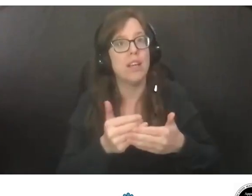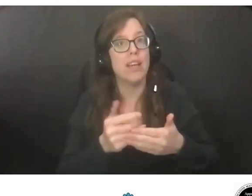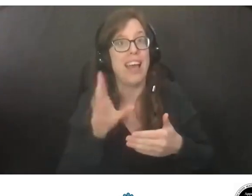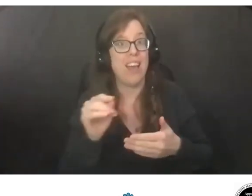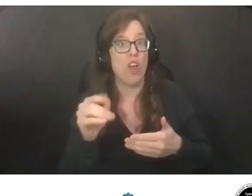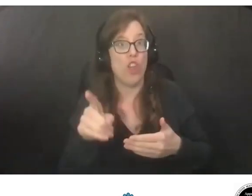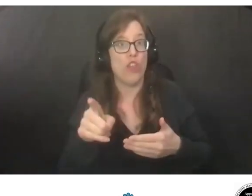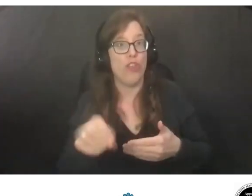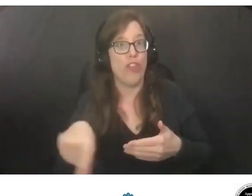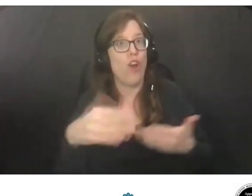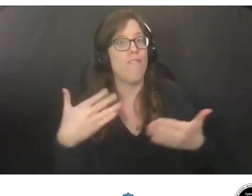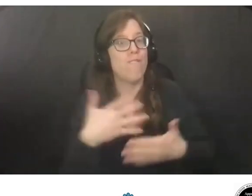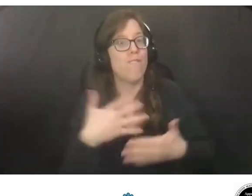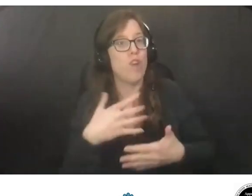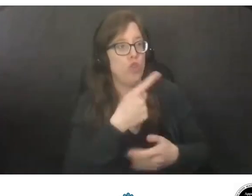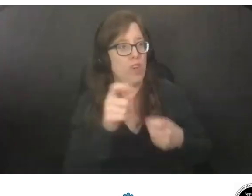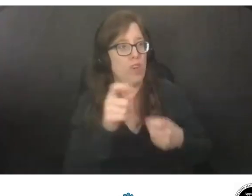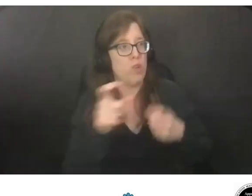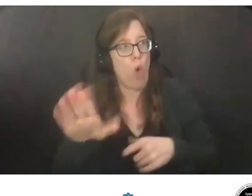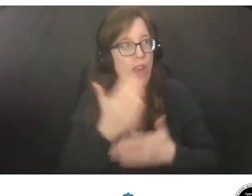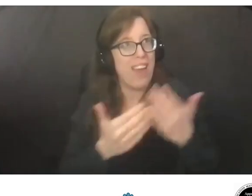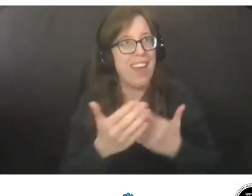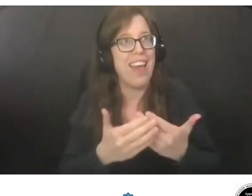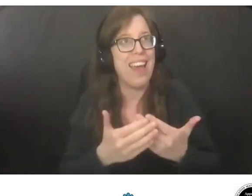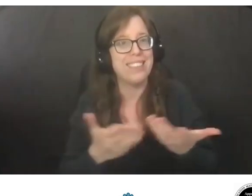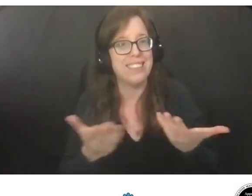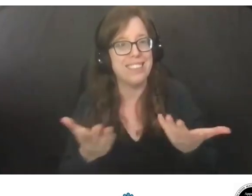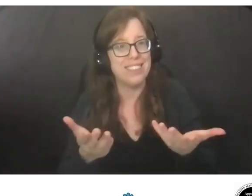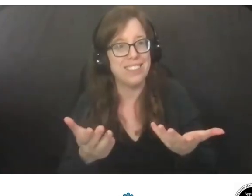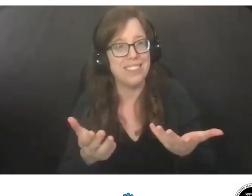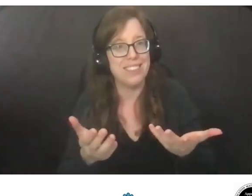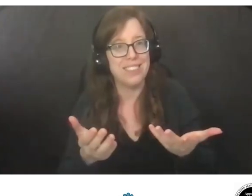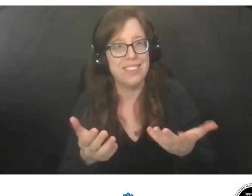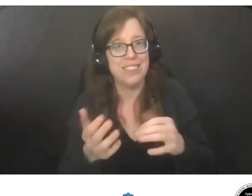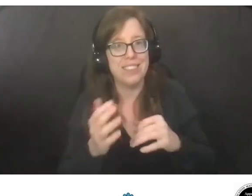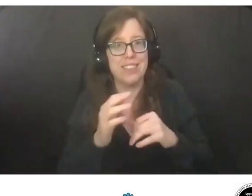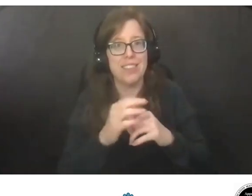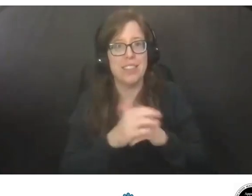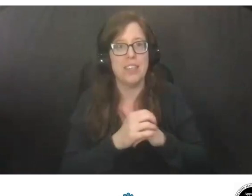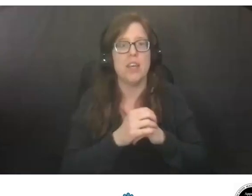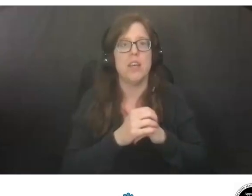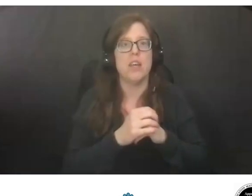afraid their hands will be controlled. And so things like that, things like providing support to staff.